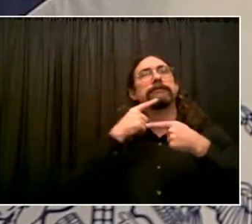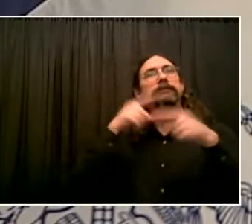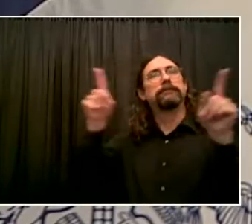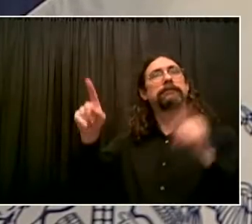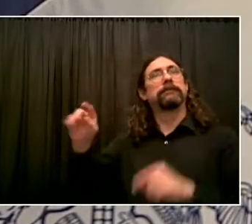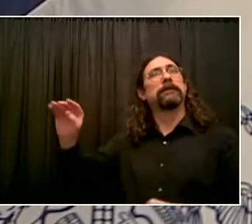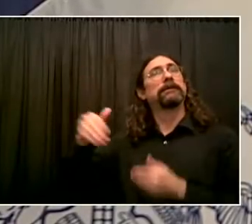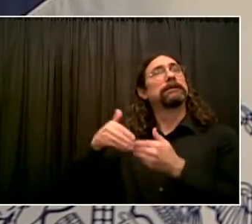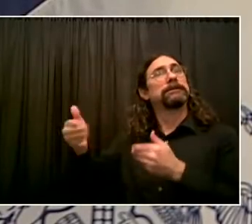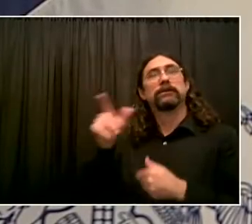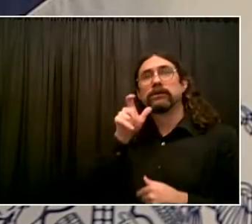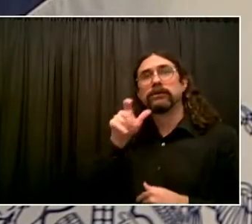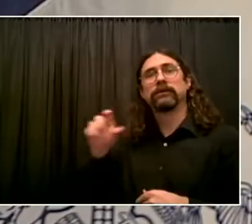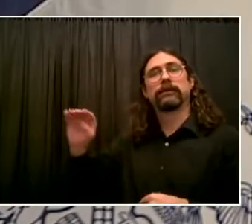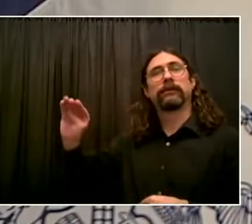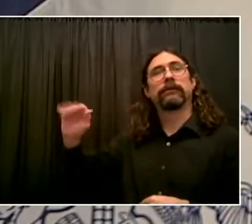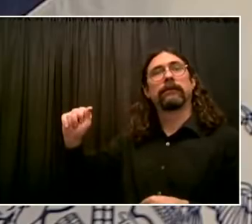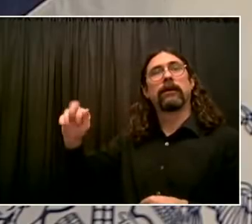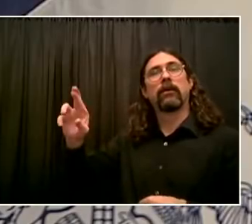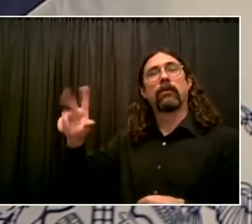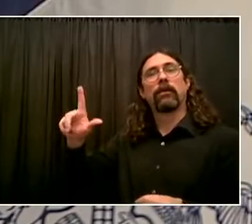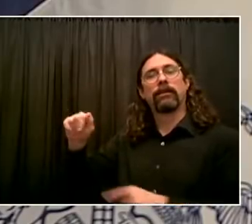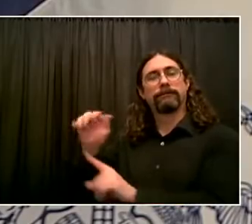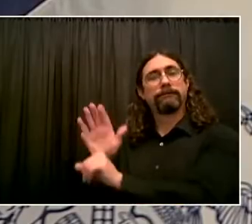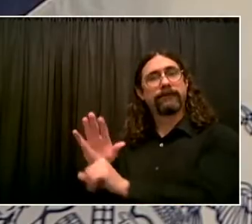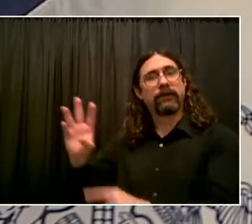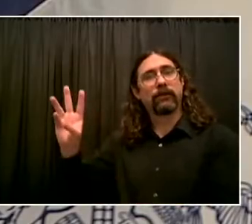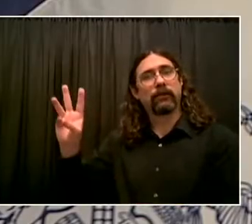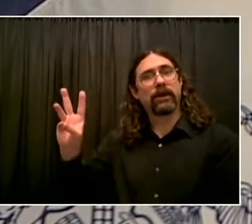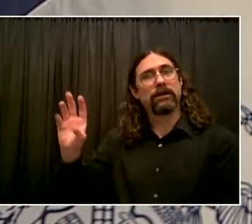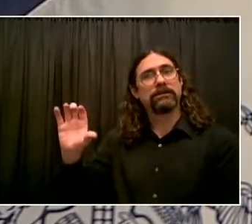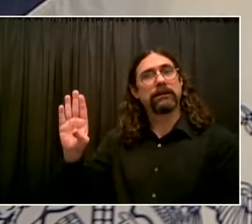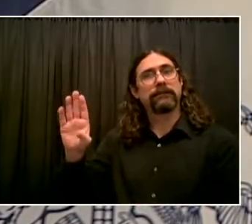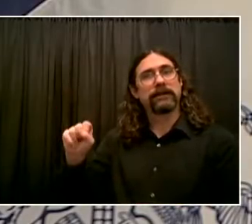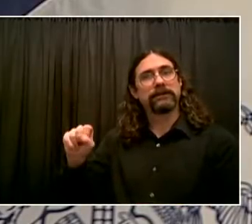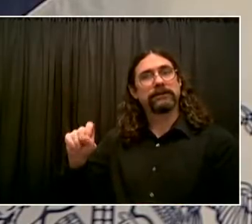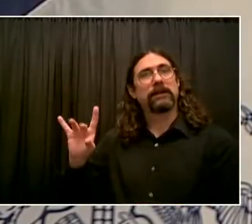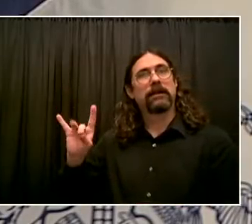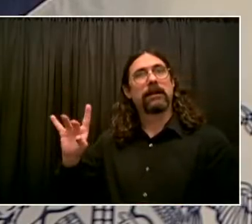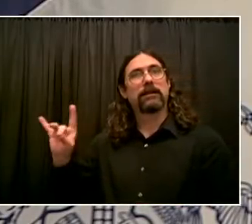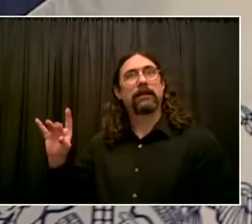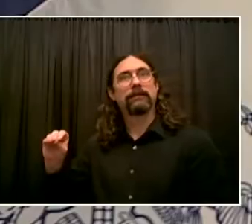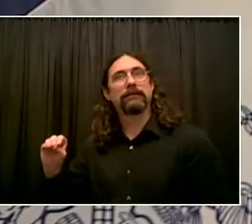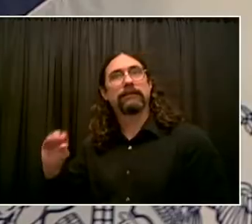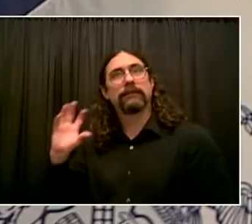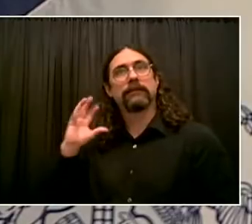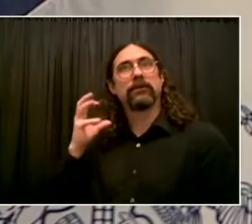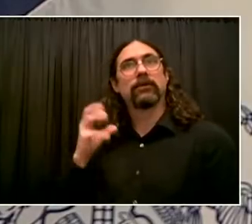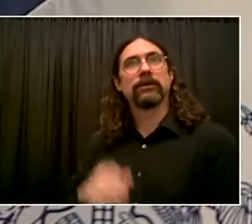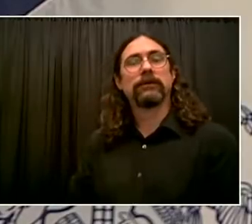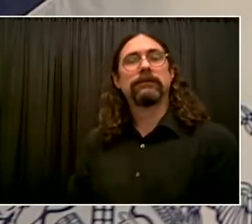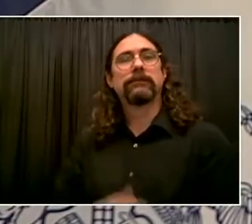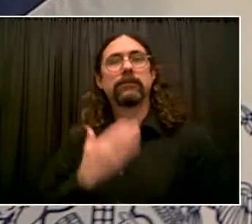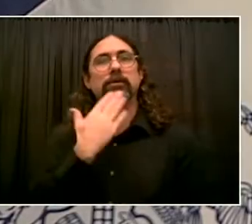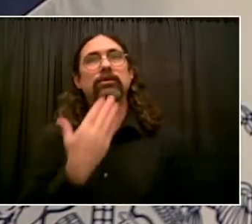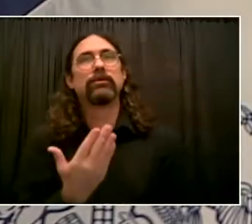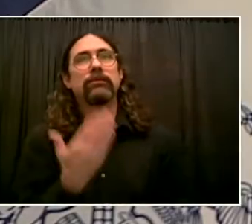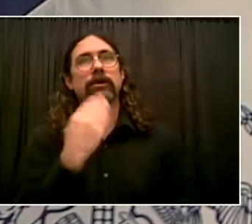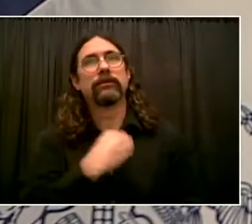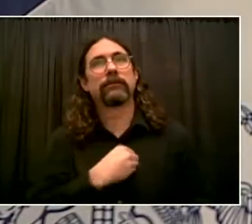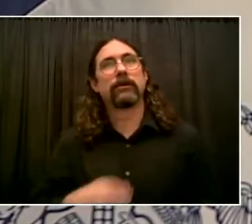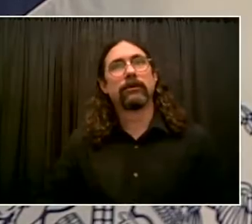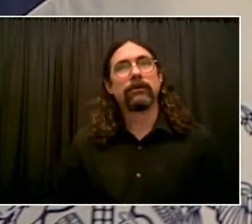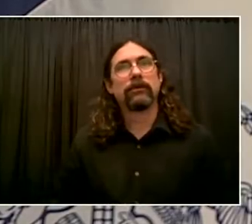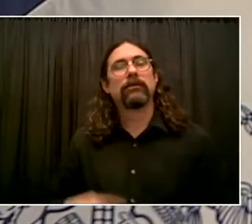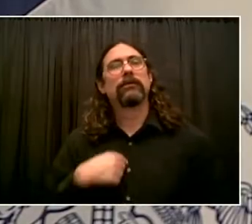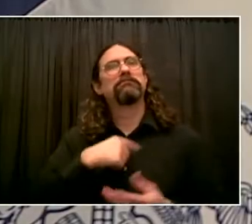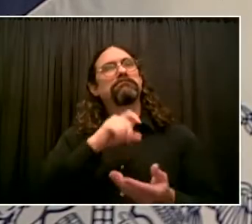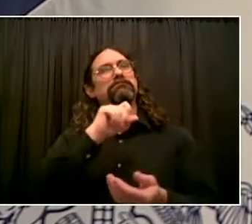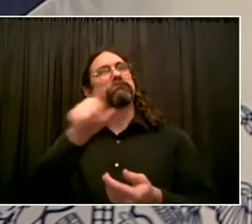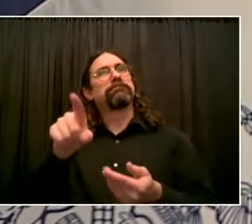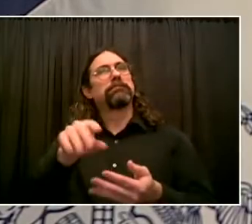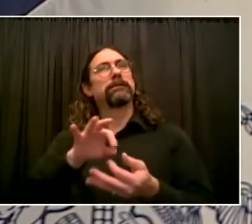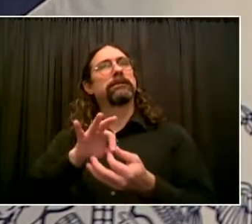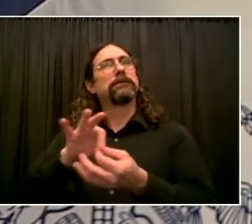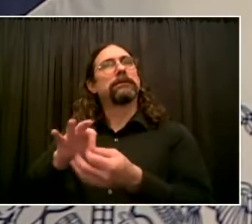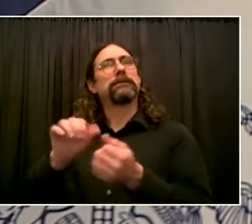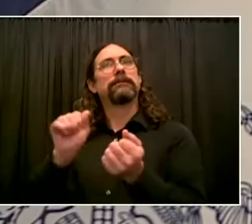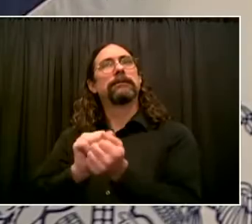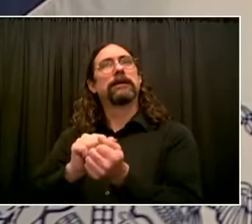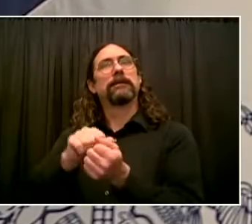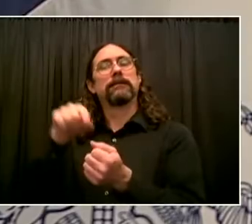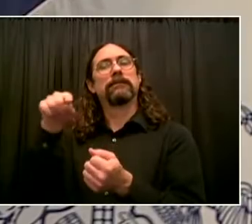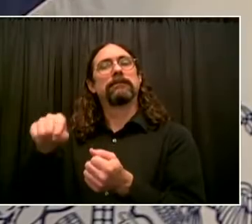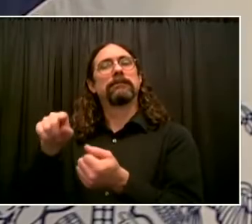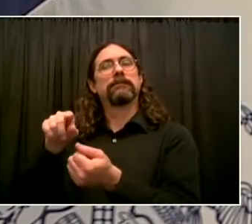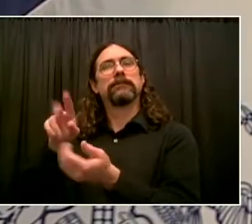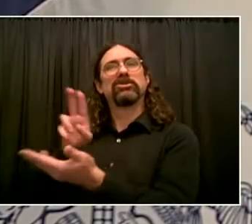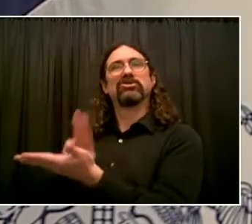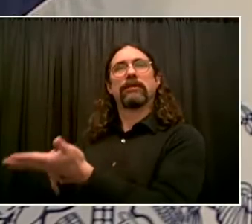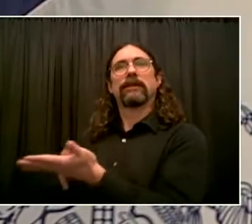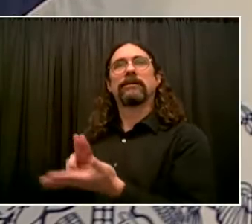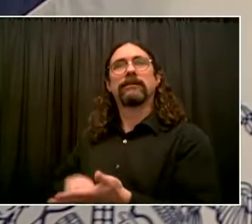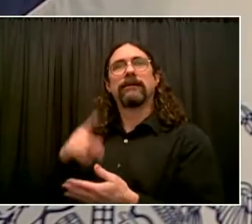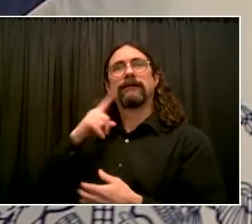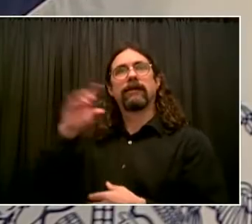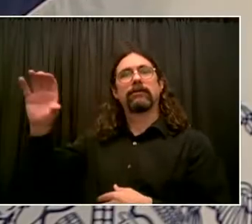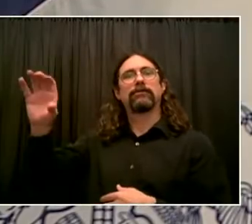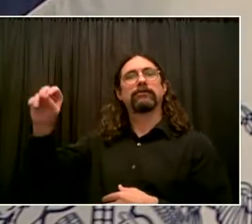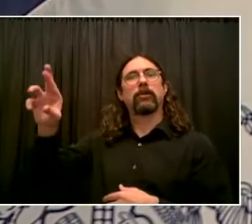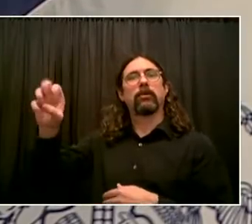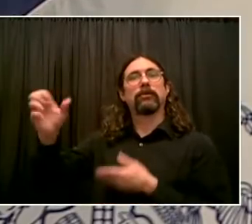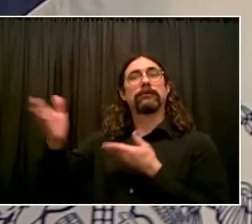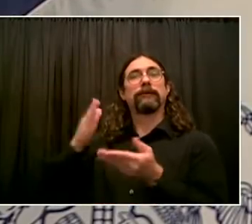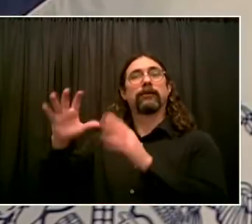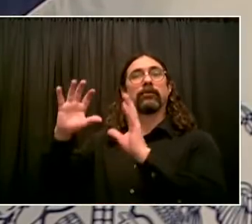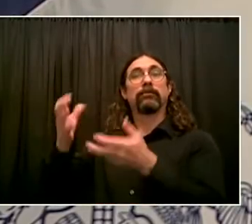NT EXQUSETION, W CBS.